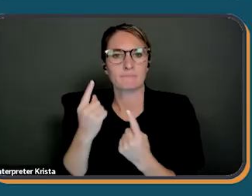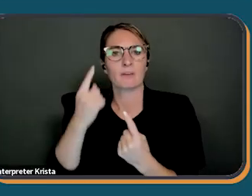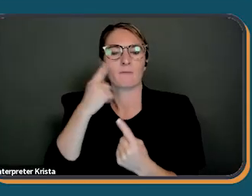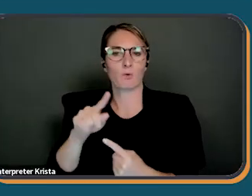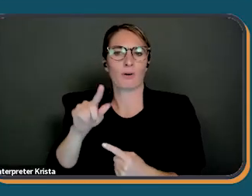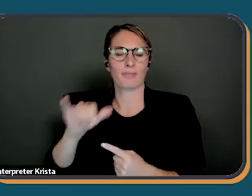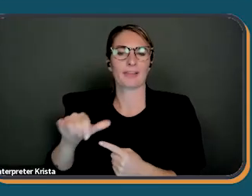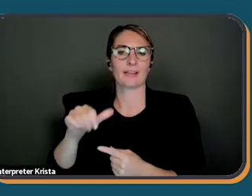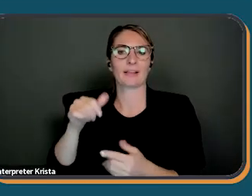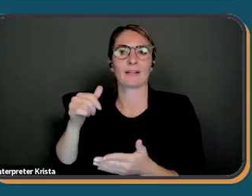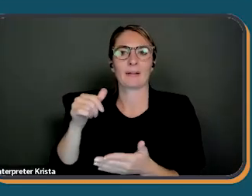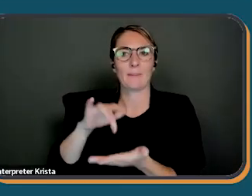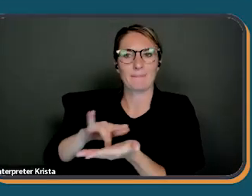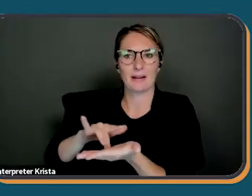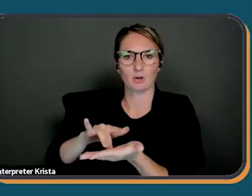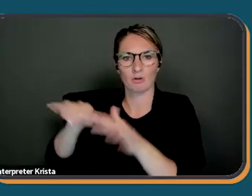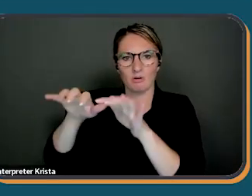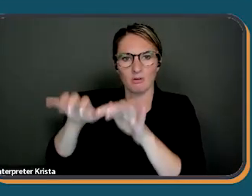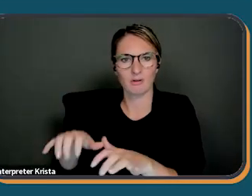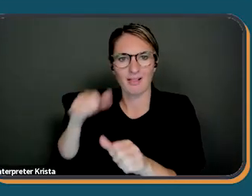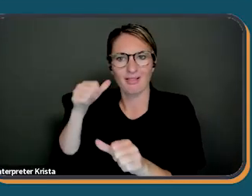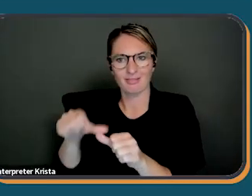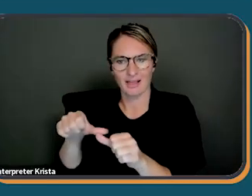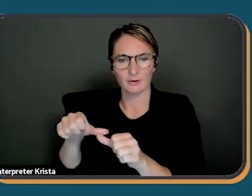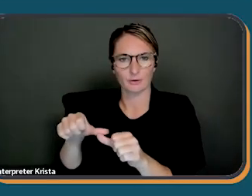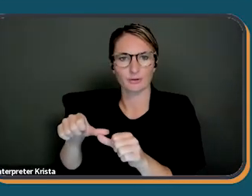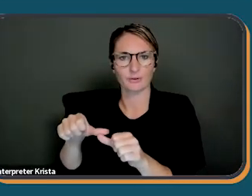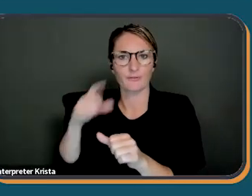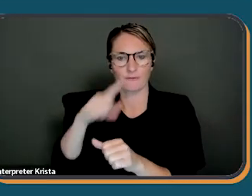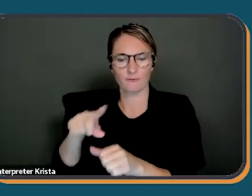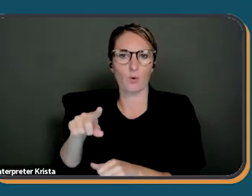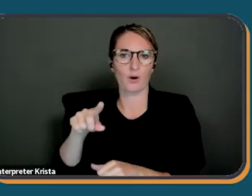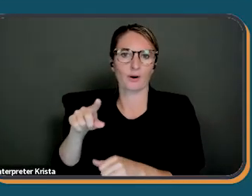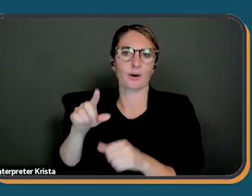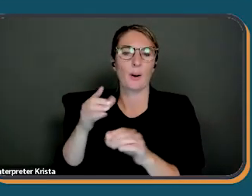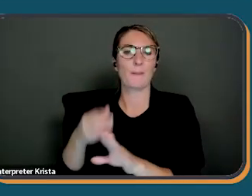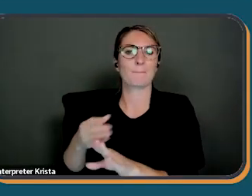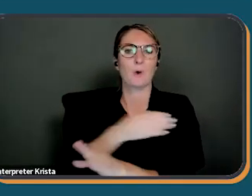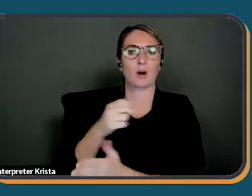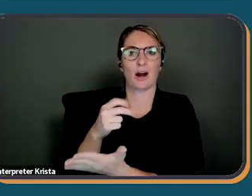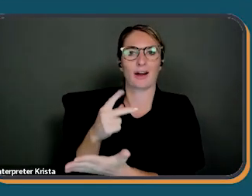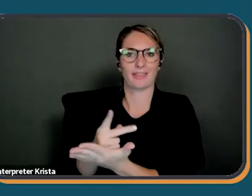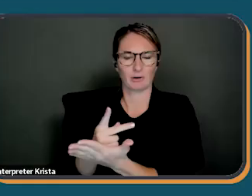for medical necessity for hospitalization to help get her through the bowel prep through the procedure,